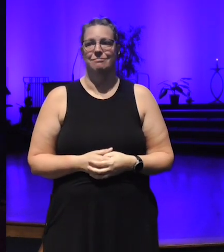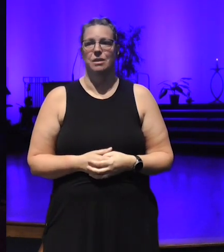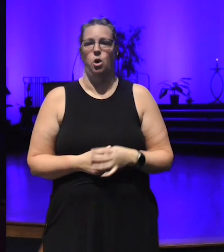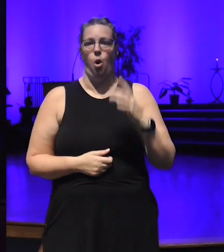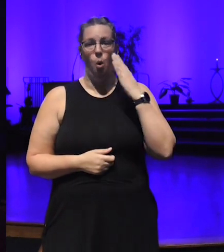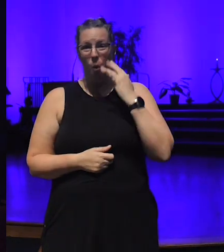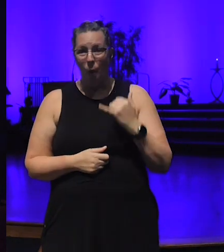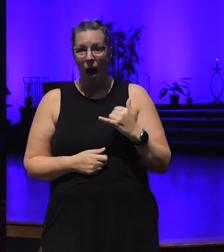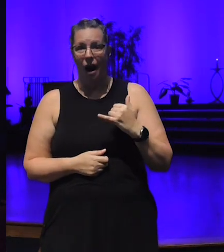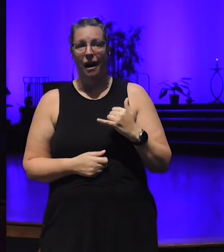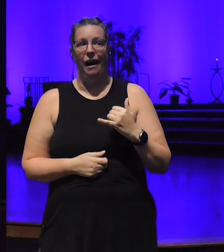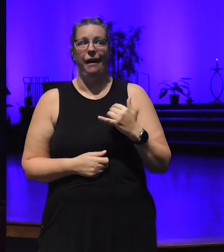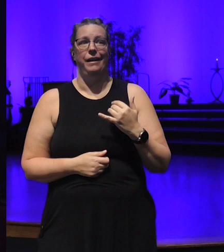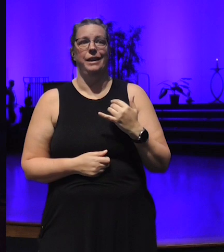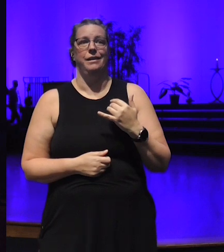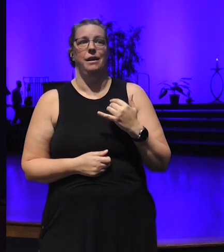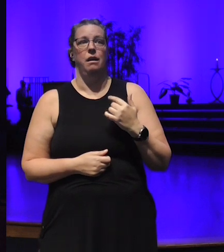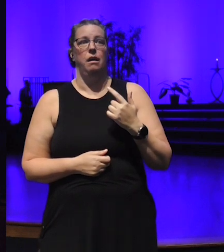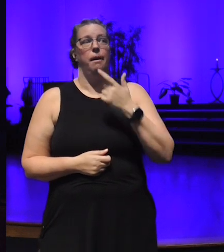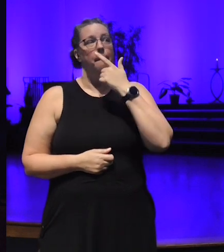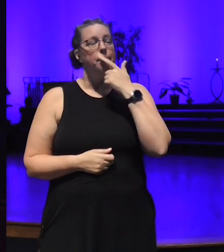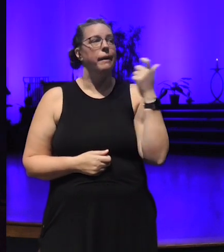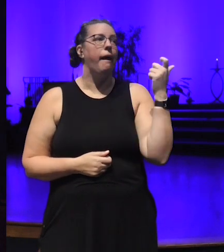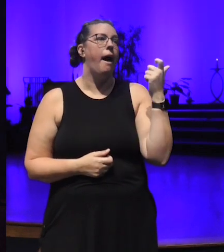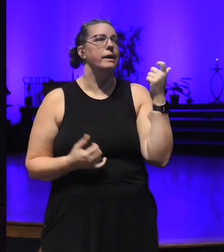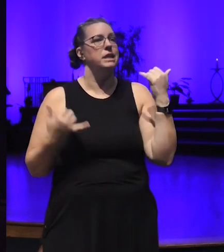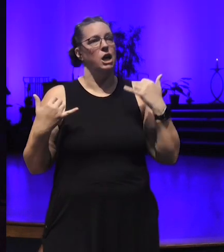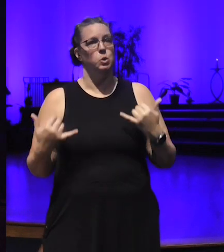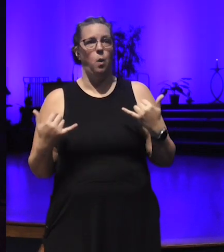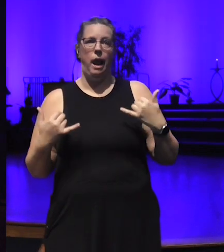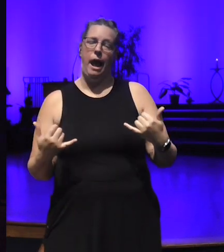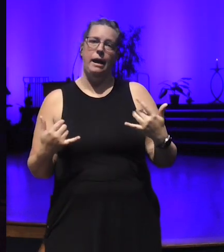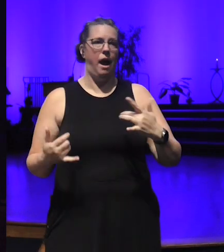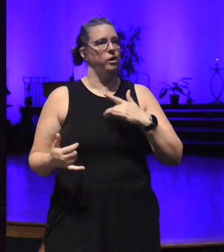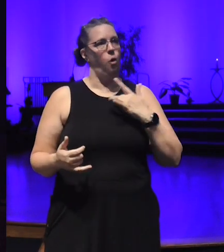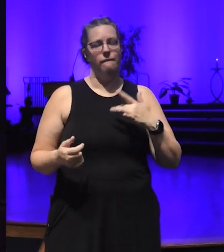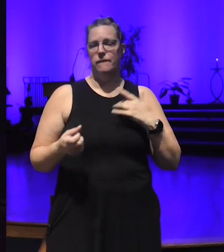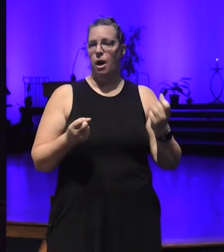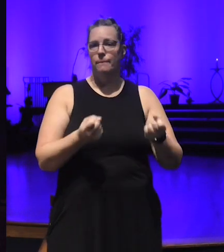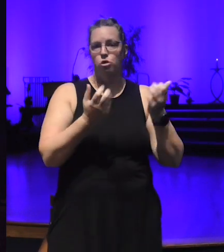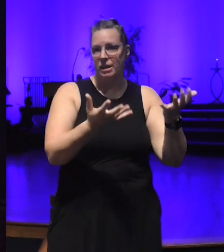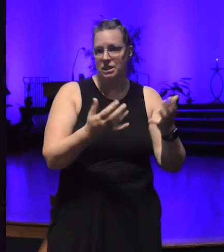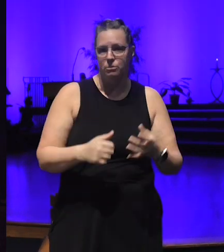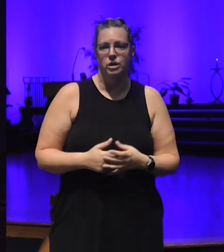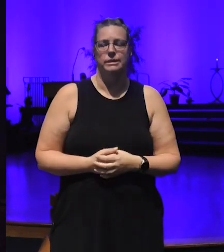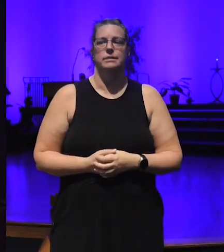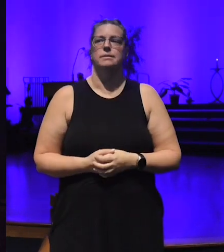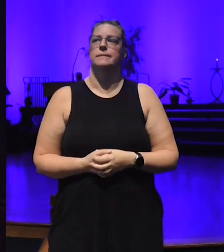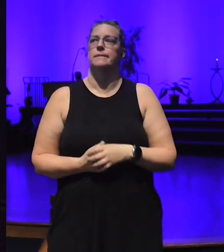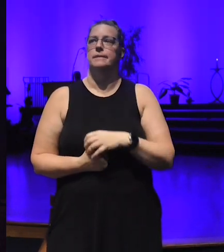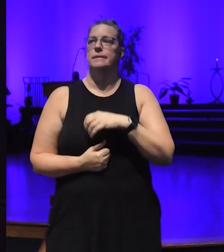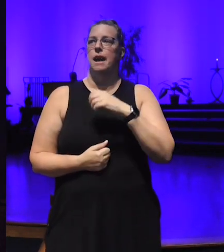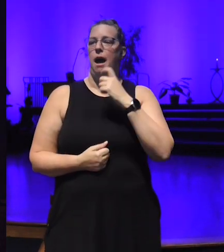because today I don't feel prosperous enough it may be that I resist this moment because in